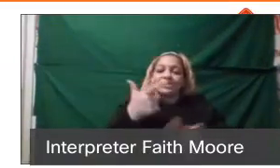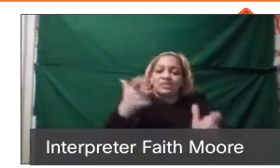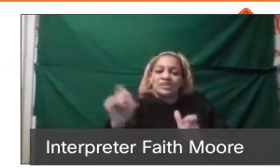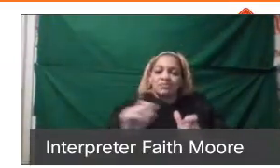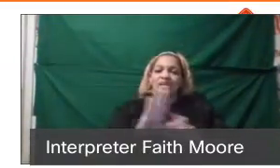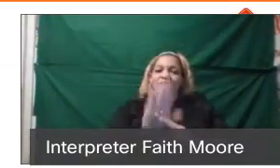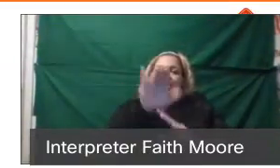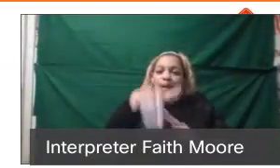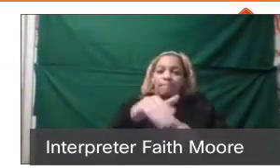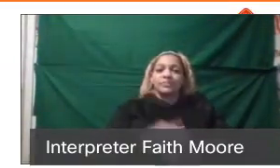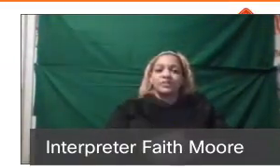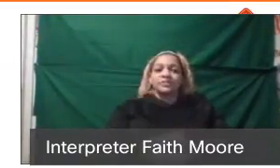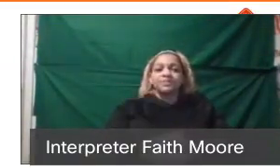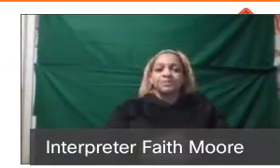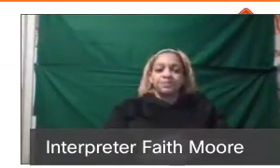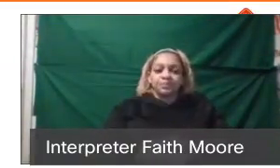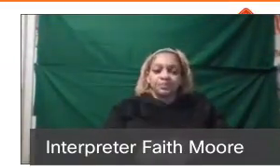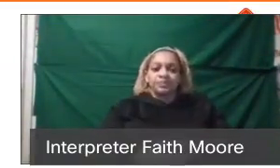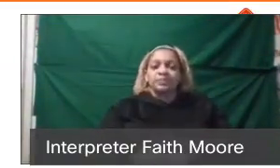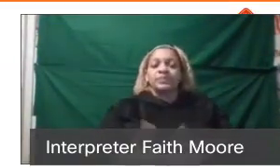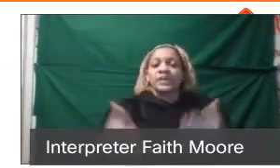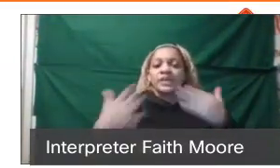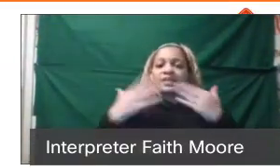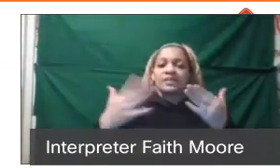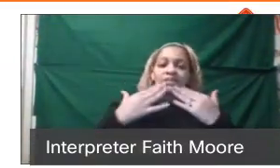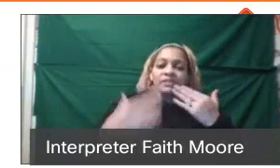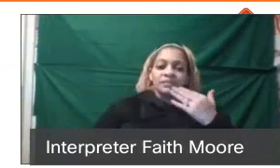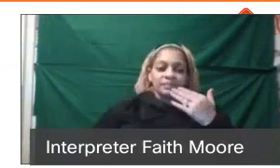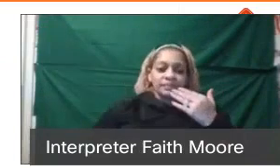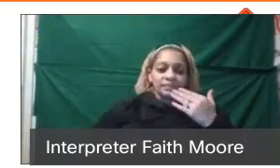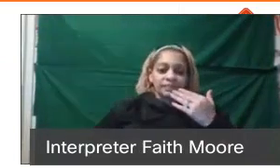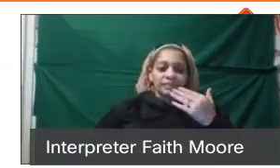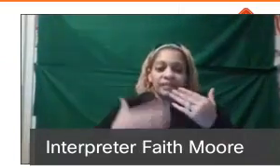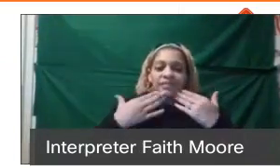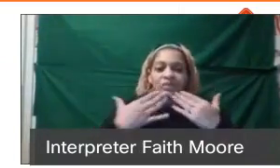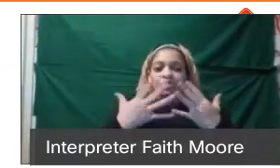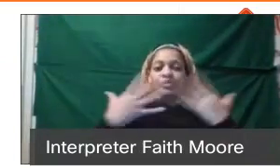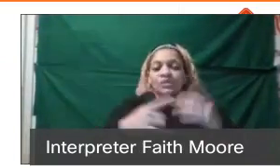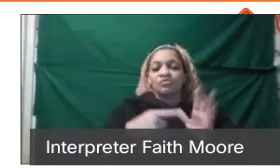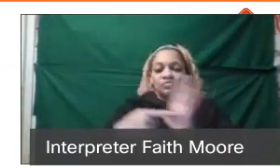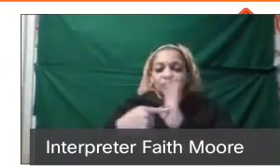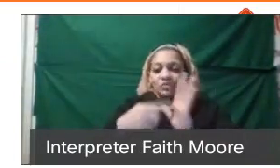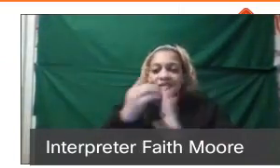Thank you save for the detail expansion for the trail design and yeah, well, that's very helpful. Thank you very much.